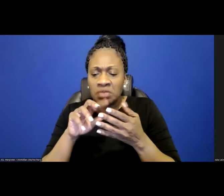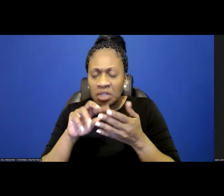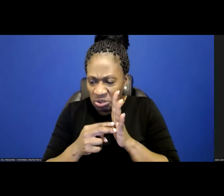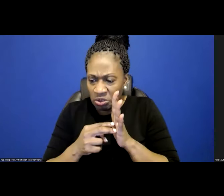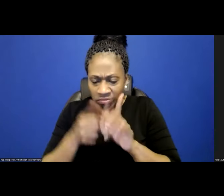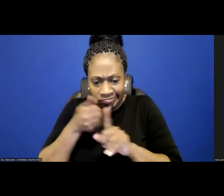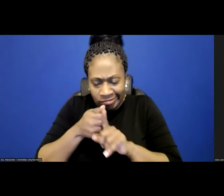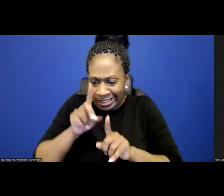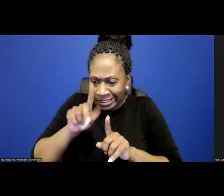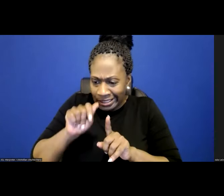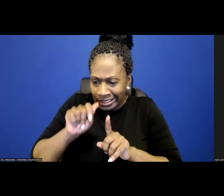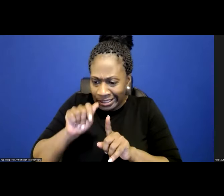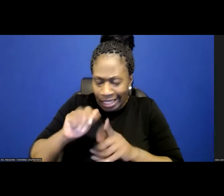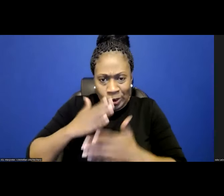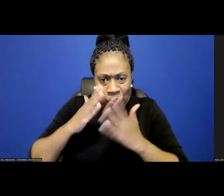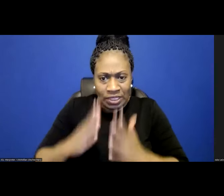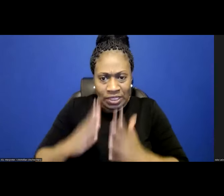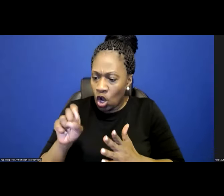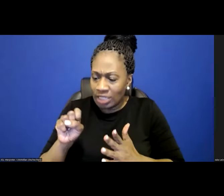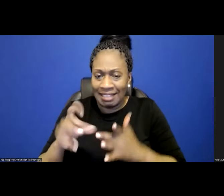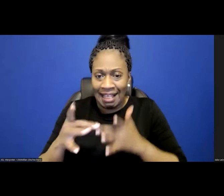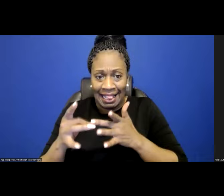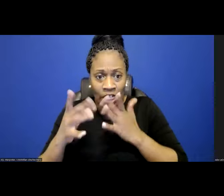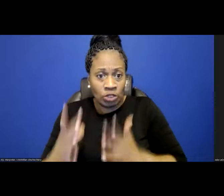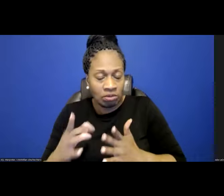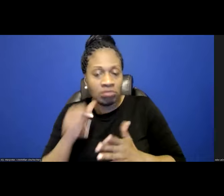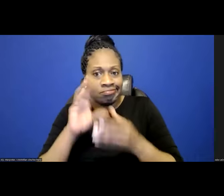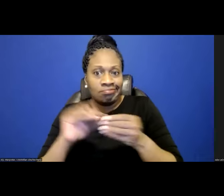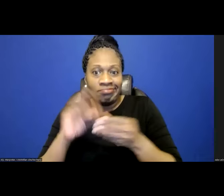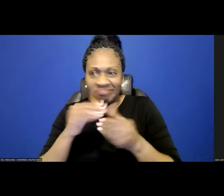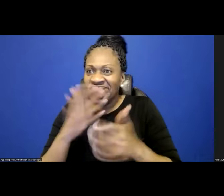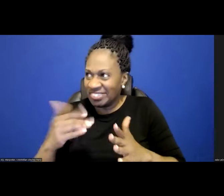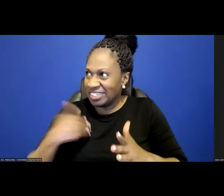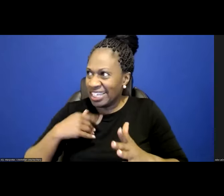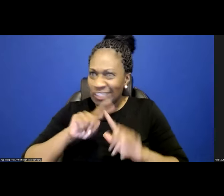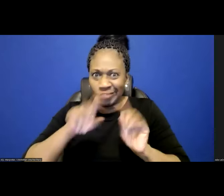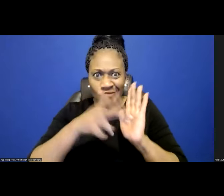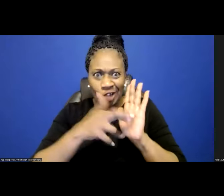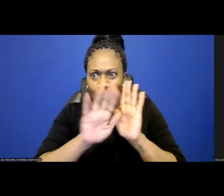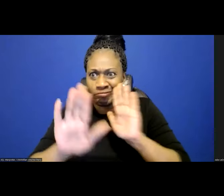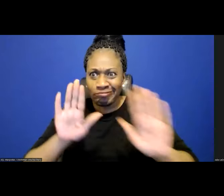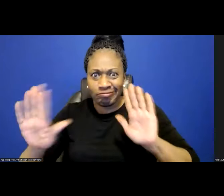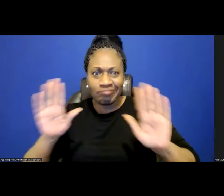and arts leader 'cause I know, as you've just said, you all kind of have different roles. But to start digging into that,